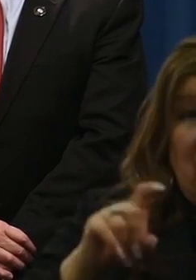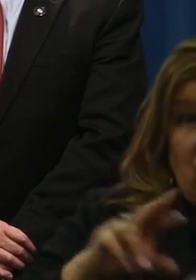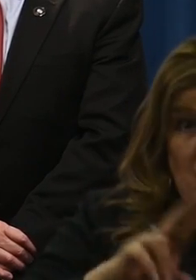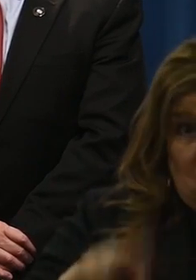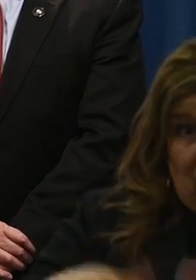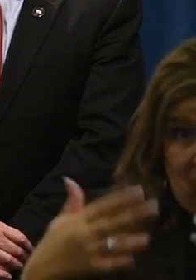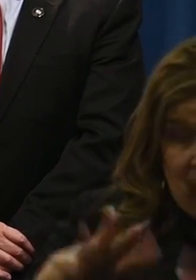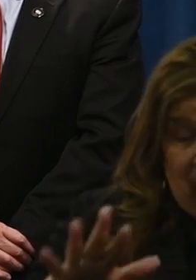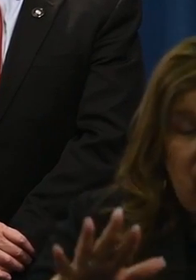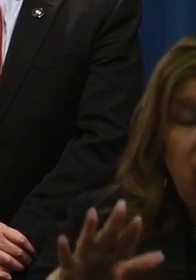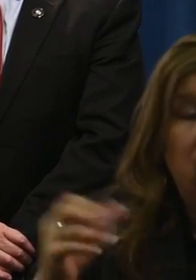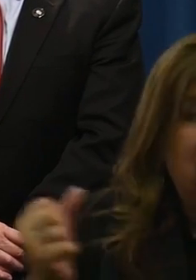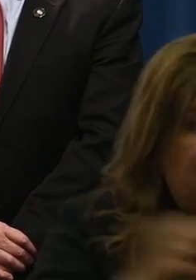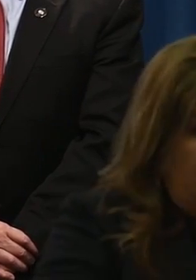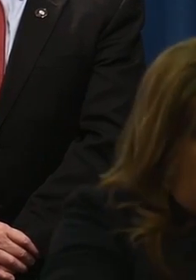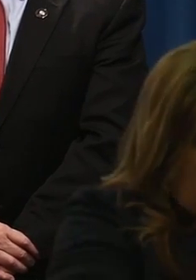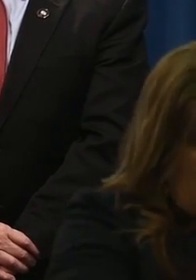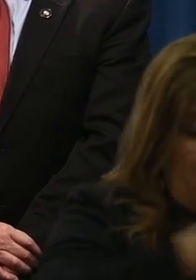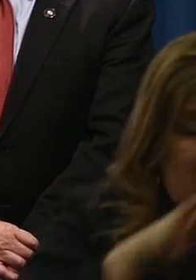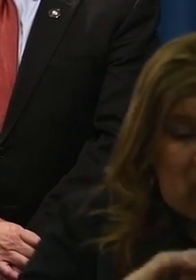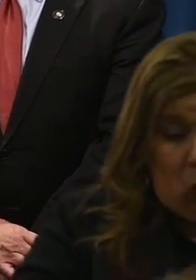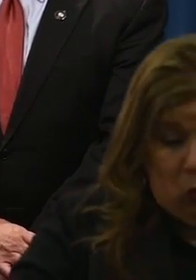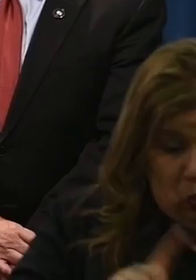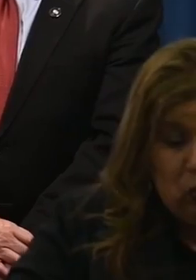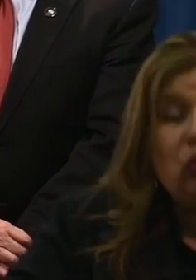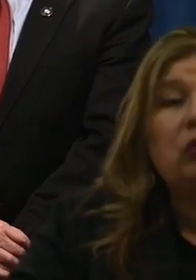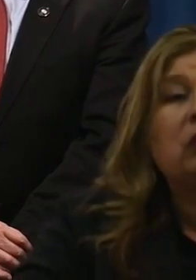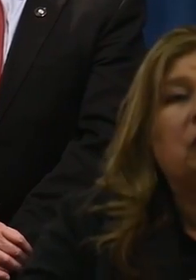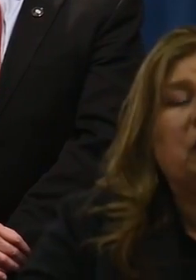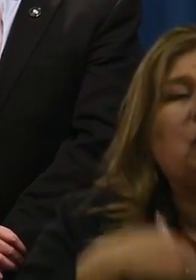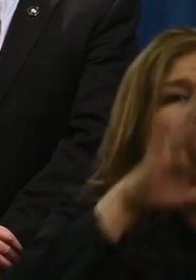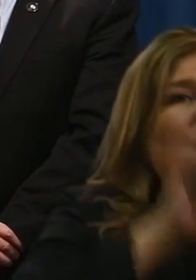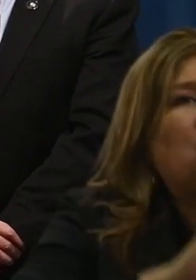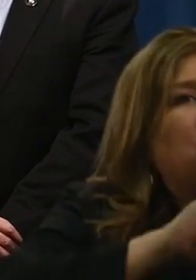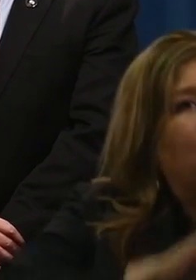We are working very collaboratively with the federal government, the CDC